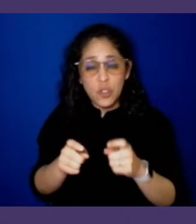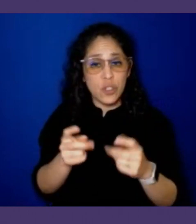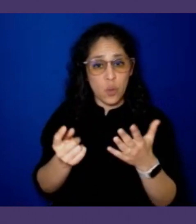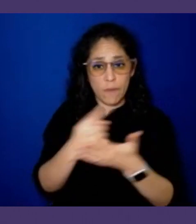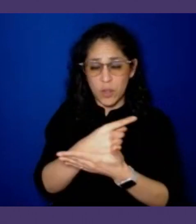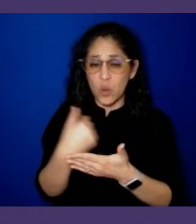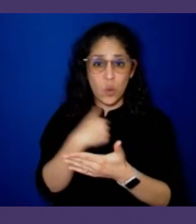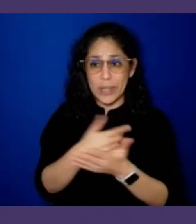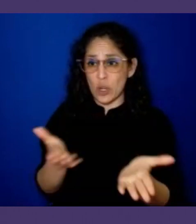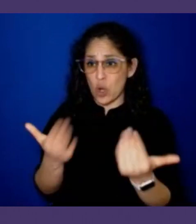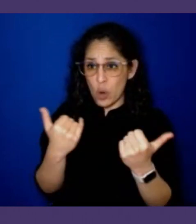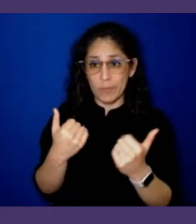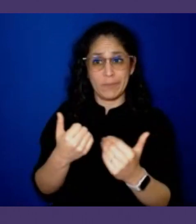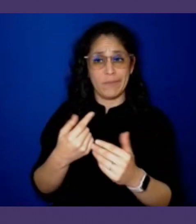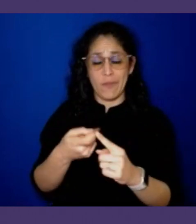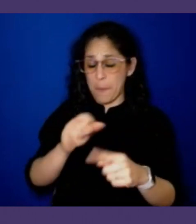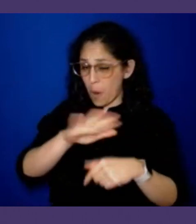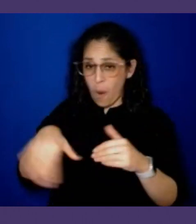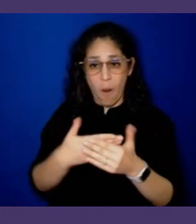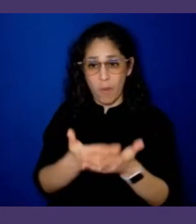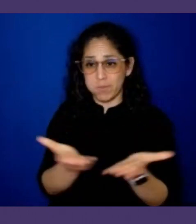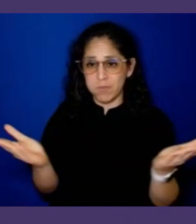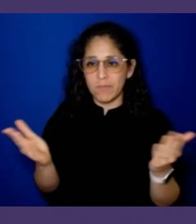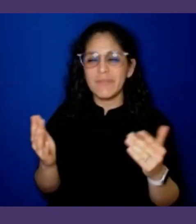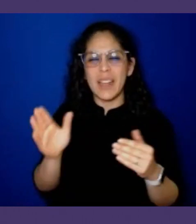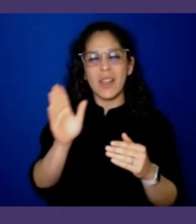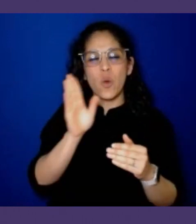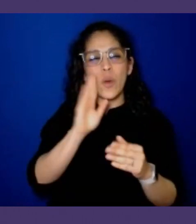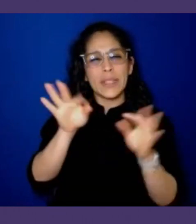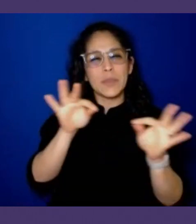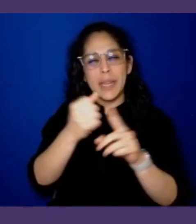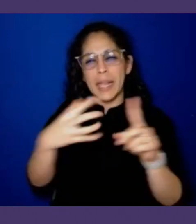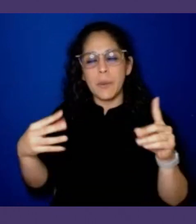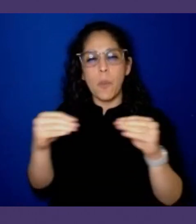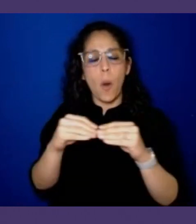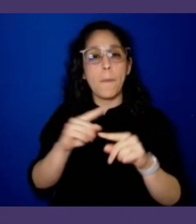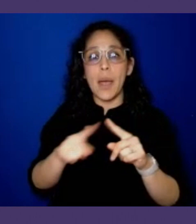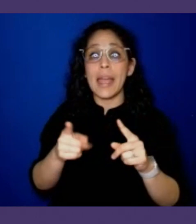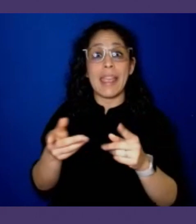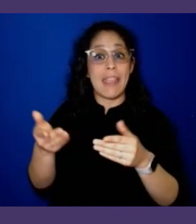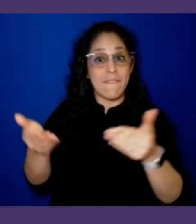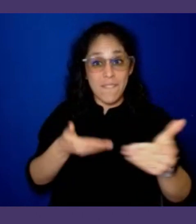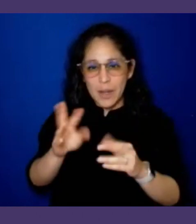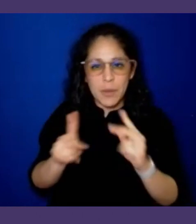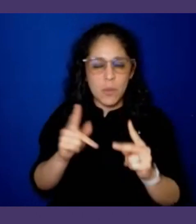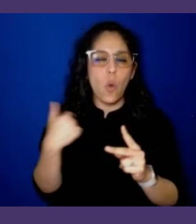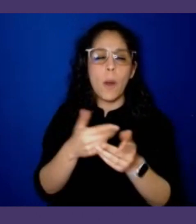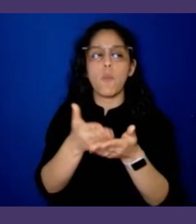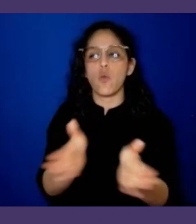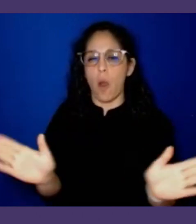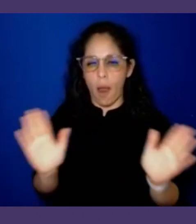but we really are broad in terms of inviting people to contribute. Carie Fisher: Yes, your impact is huge,